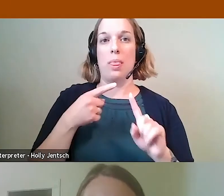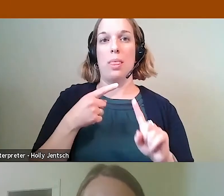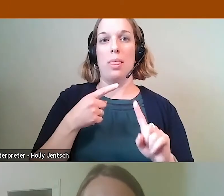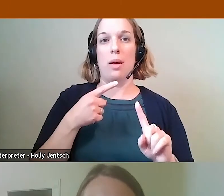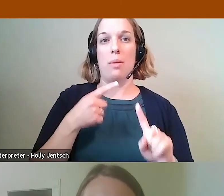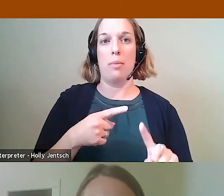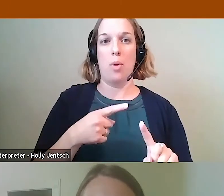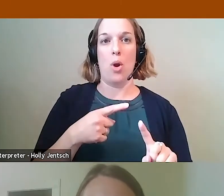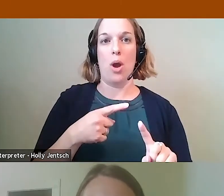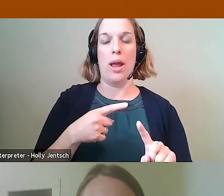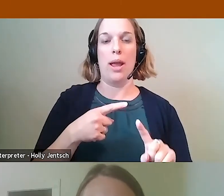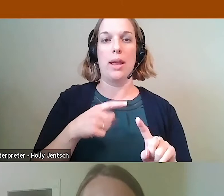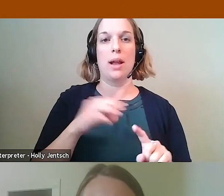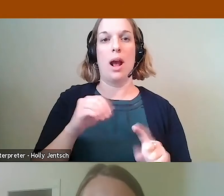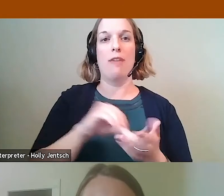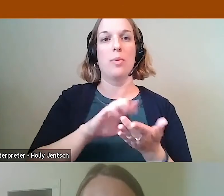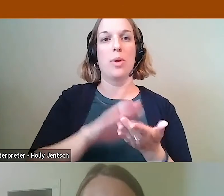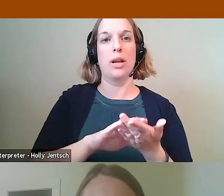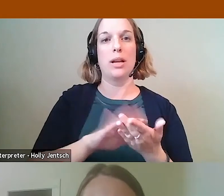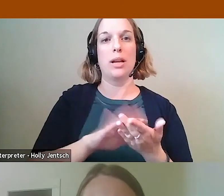on F&A on subawards?